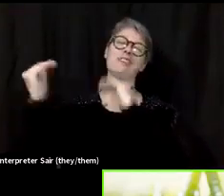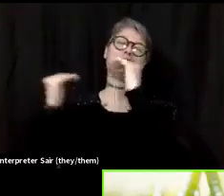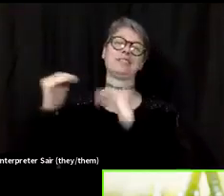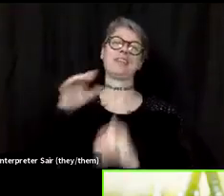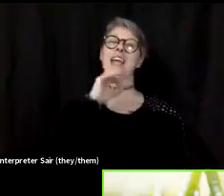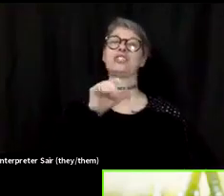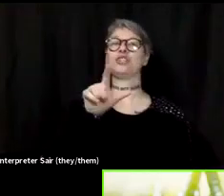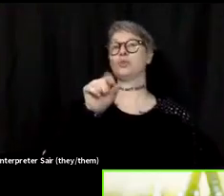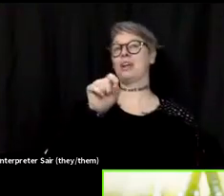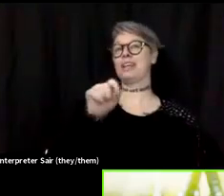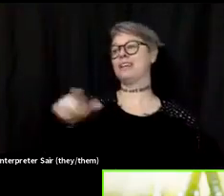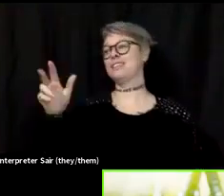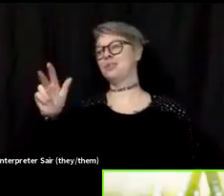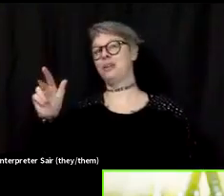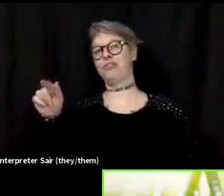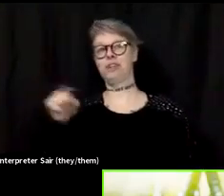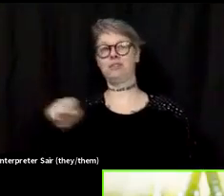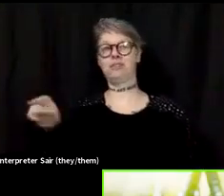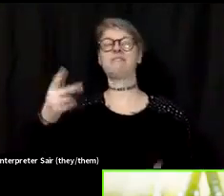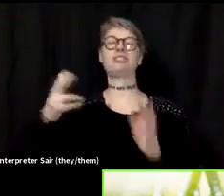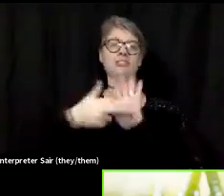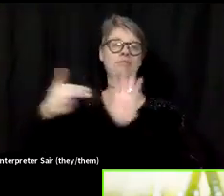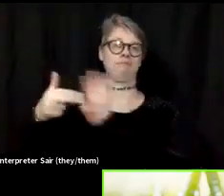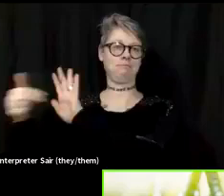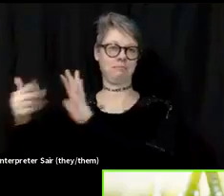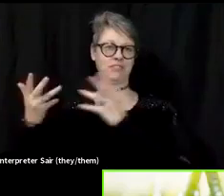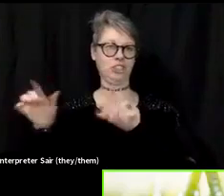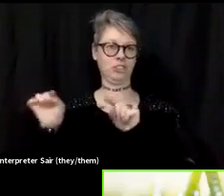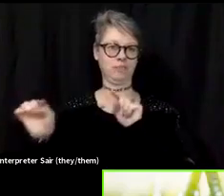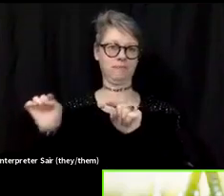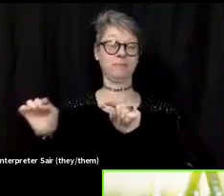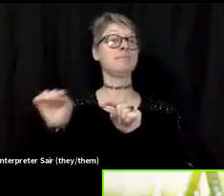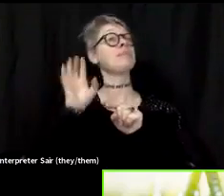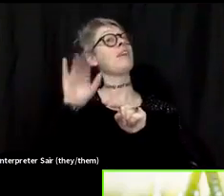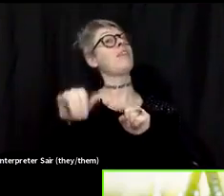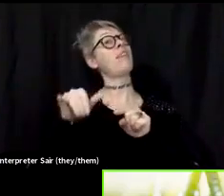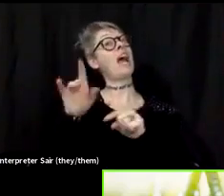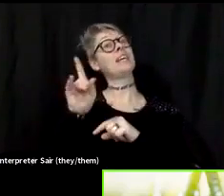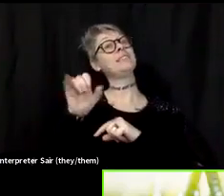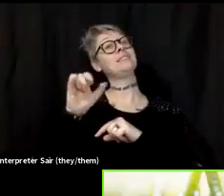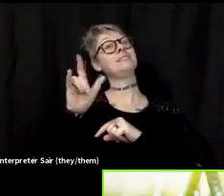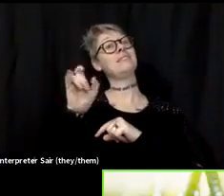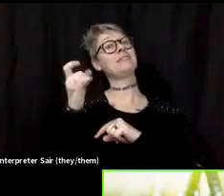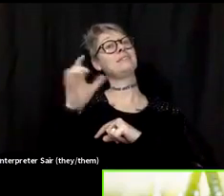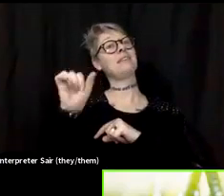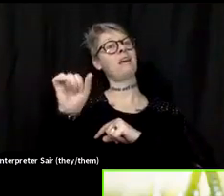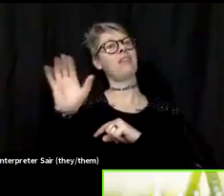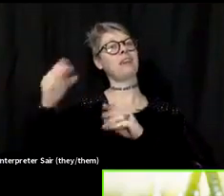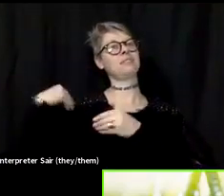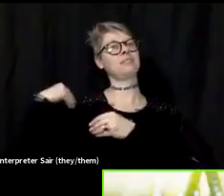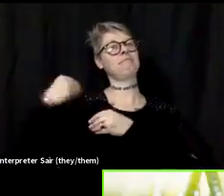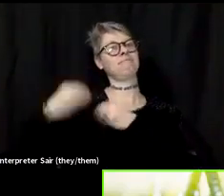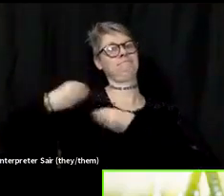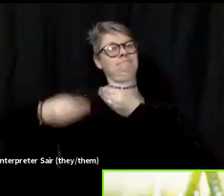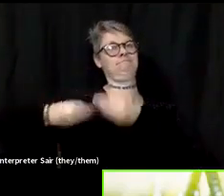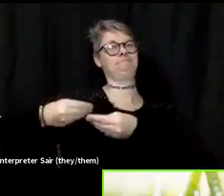, but both of my children who are now adults 20 and 23 were diagnosed at various stages in their lives and. it is it is a genetic condition it is a genetic condition.